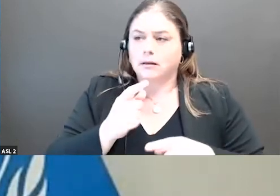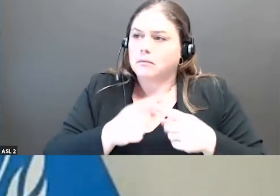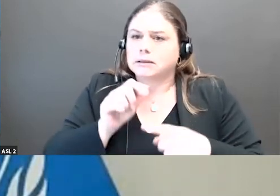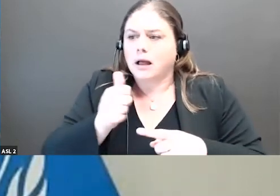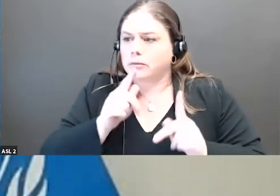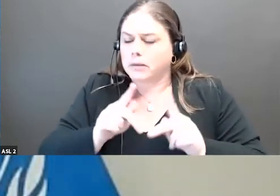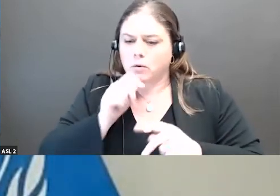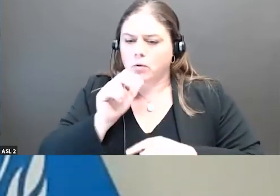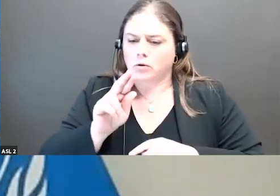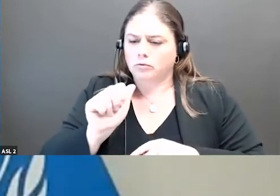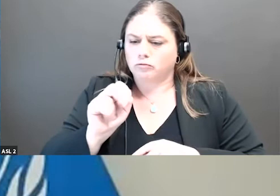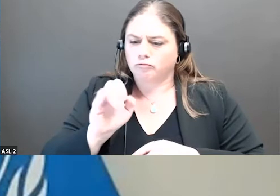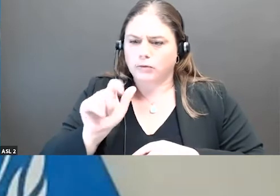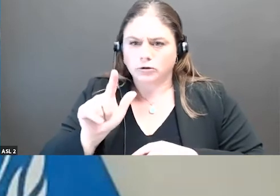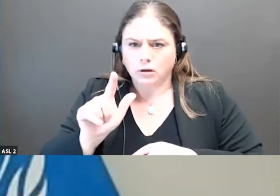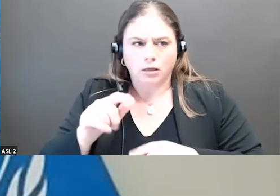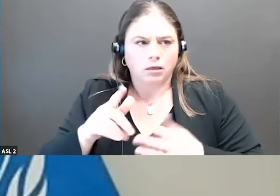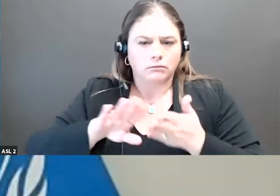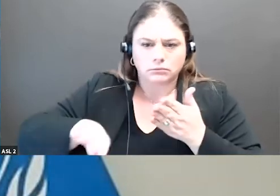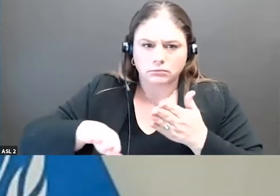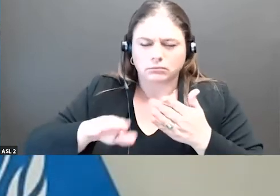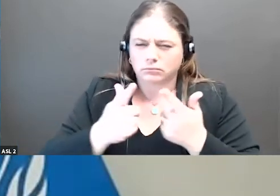who have additional challenges, an intersectional approach,